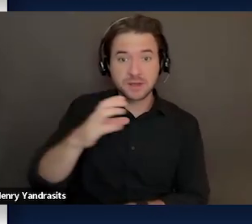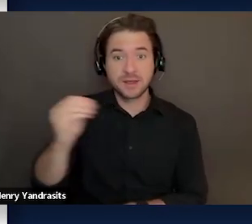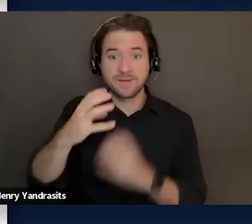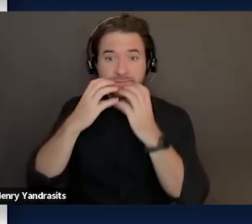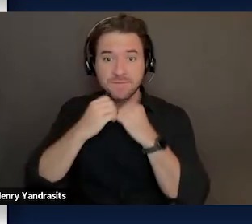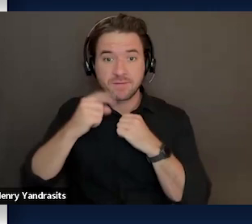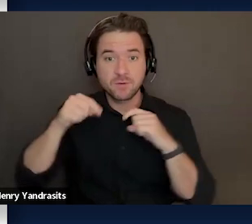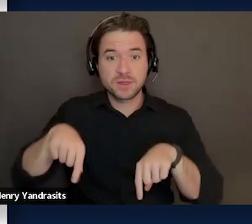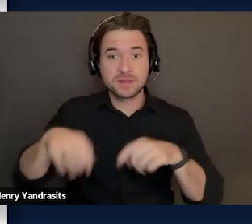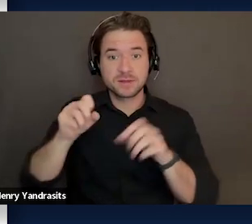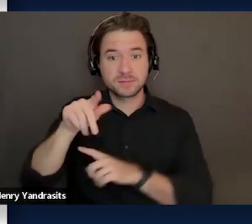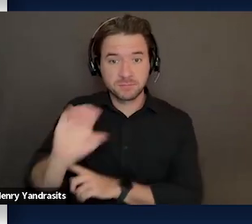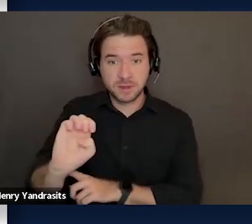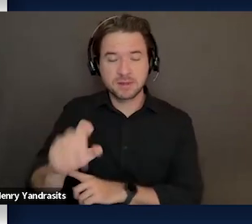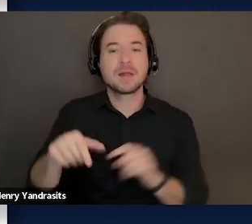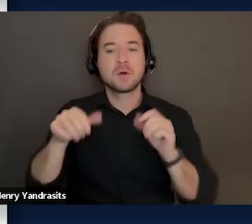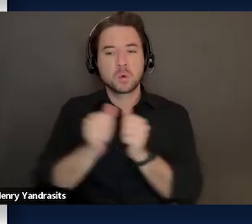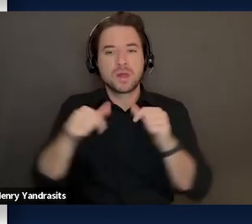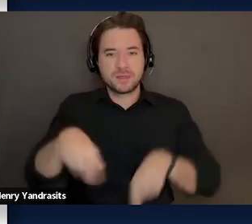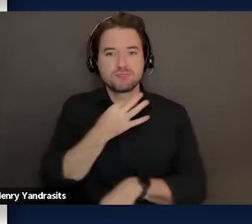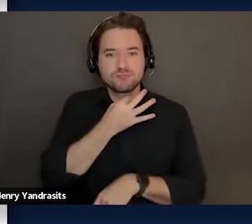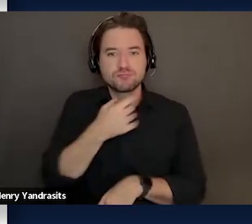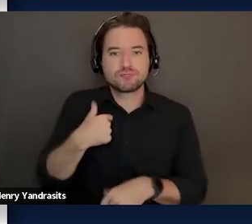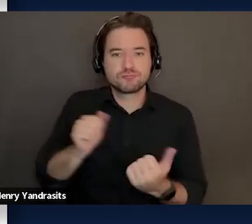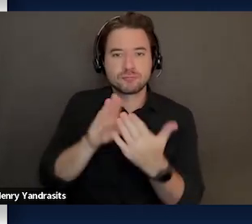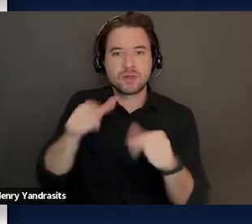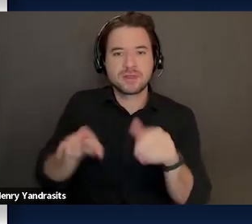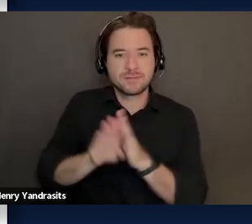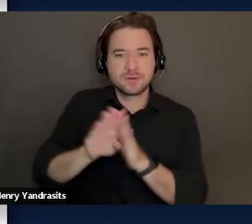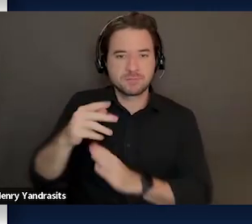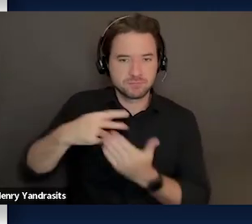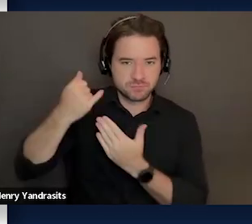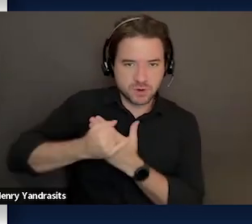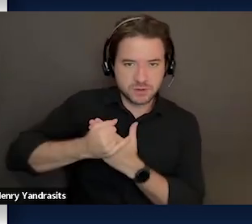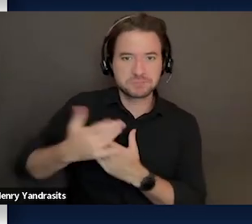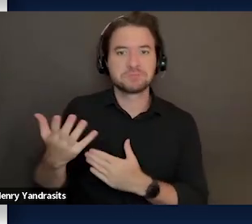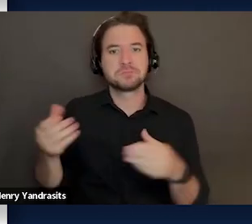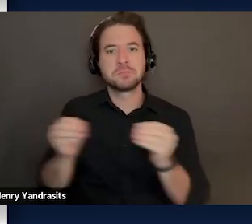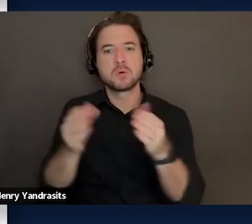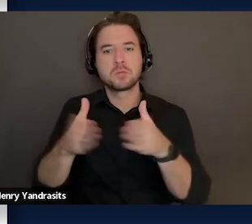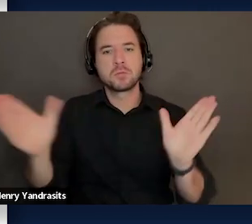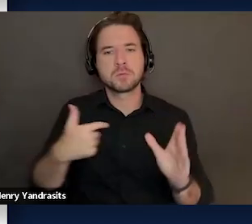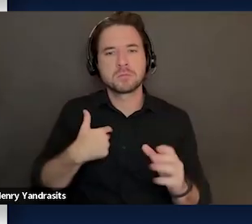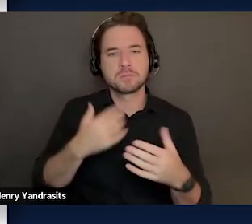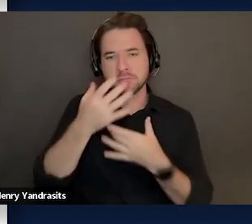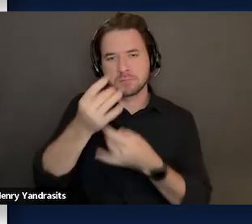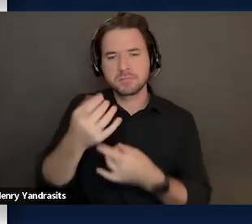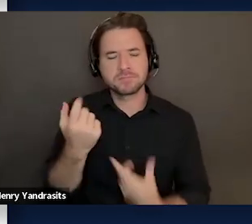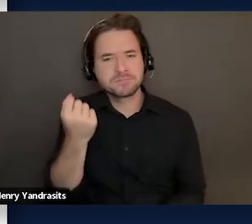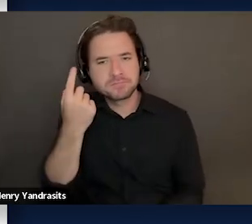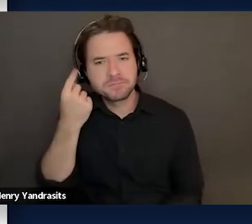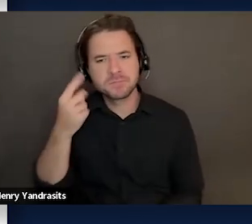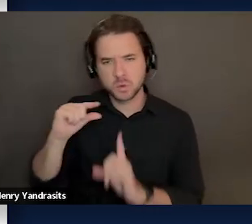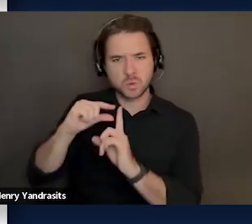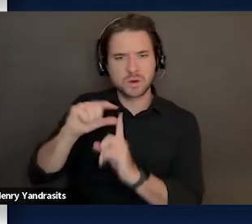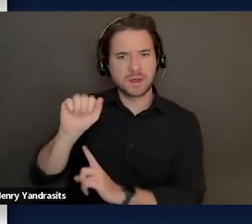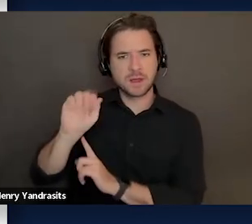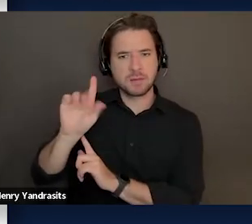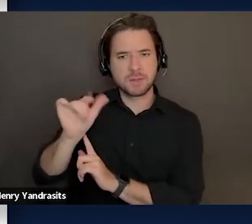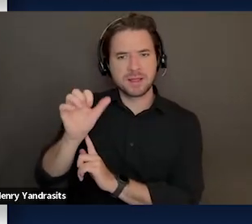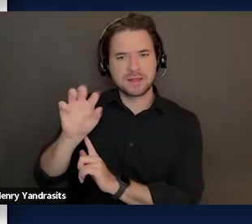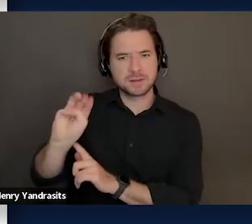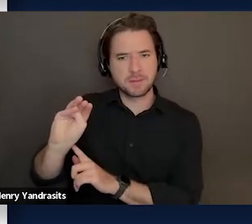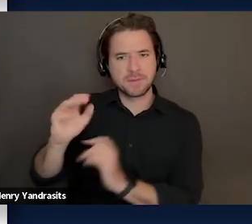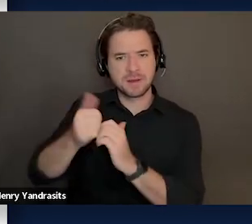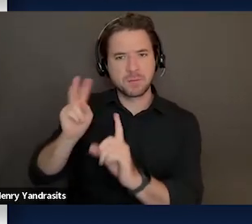So it's with this curiosity that I'm approaching a developing project. Broadly, I'm interested in understanding the more recent uptake of the term ableism within public health.